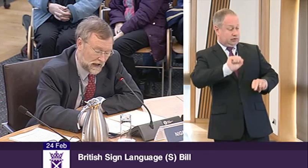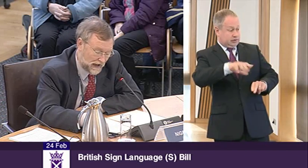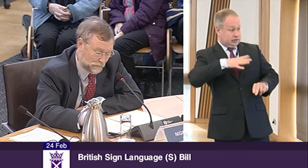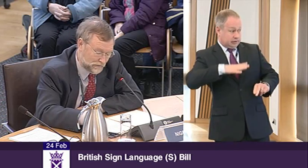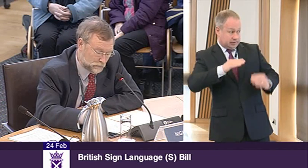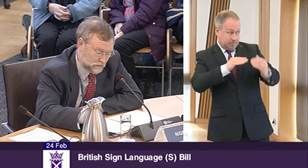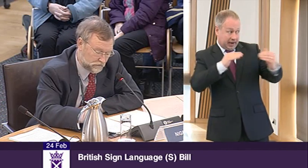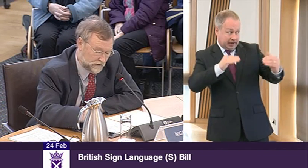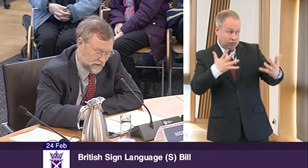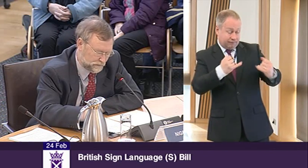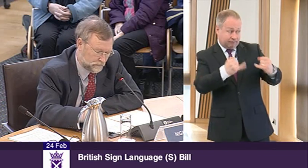their needs were being met.